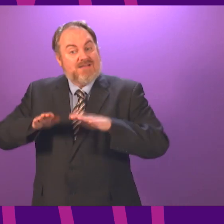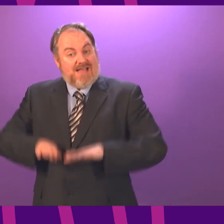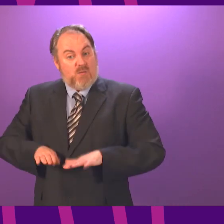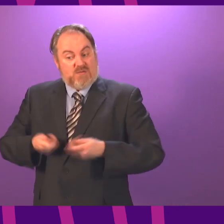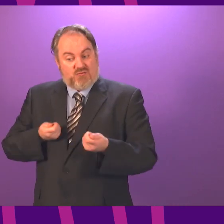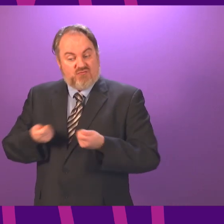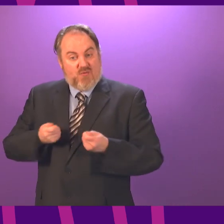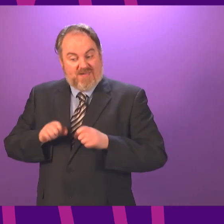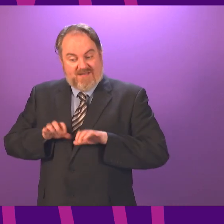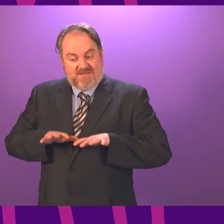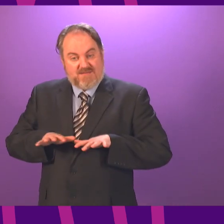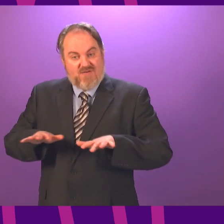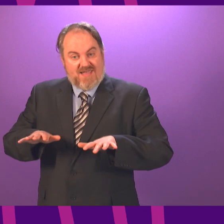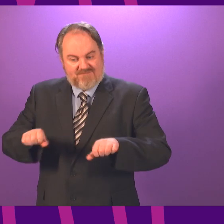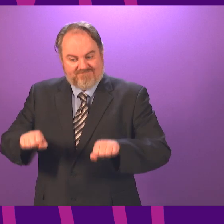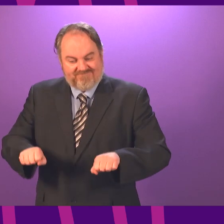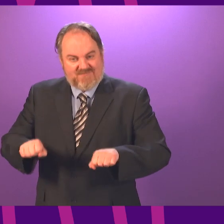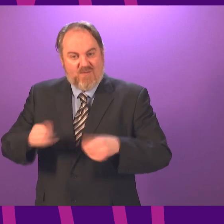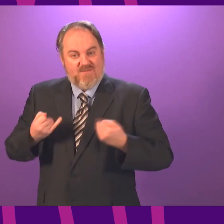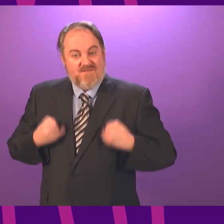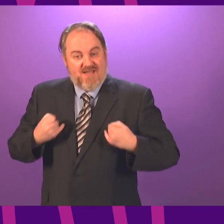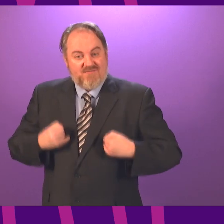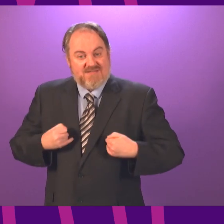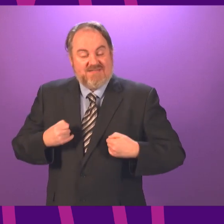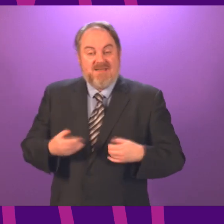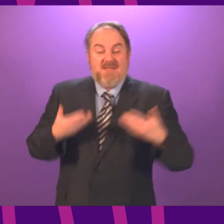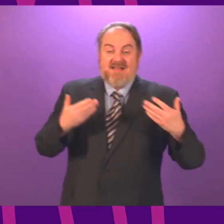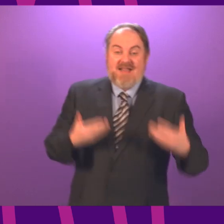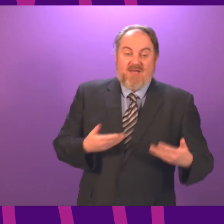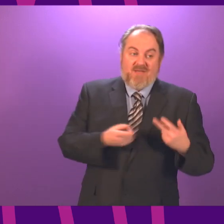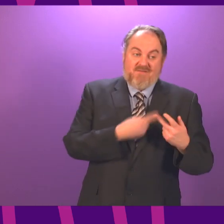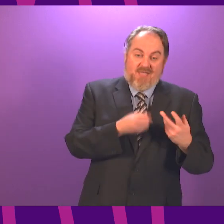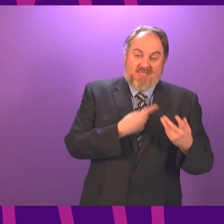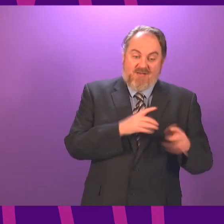growing evidence that we have an alternative to lockdown restrictions that will suppress